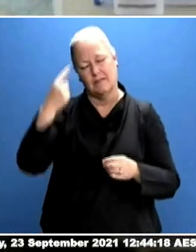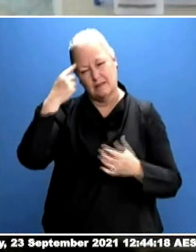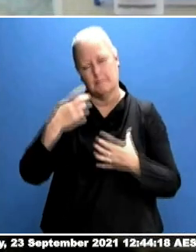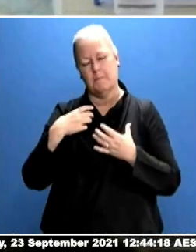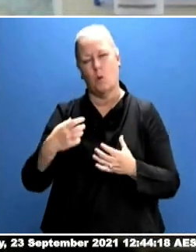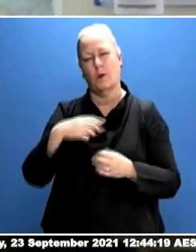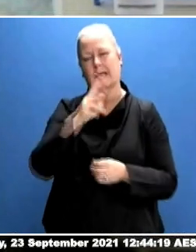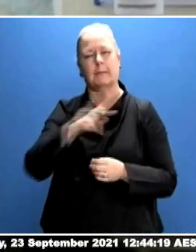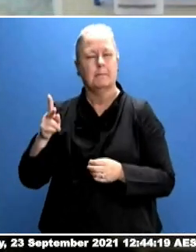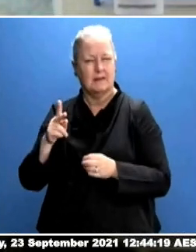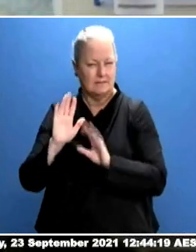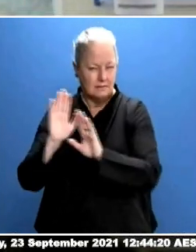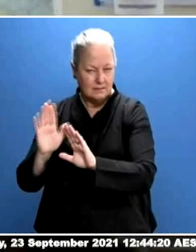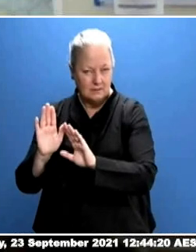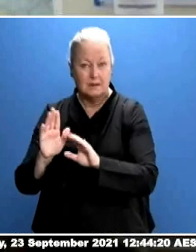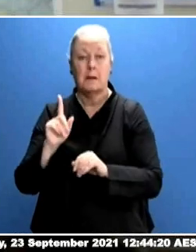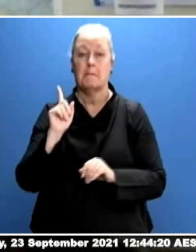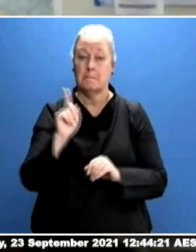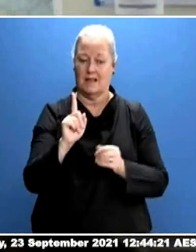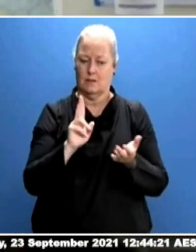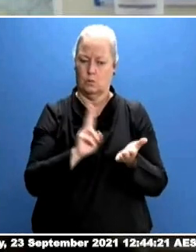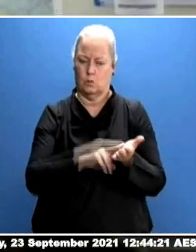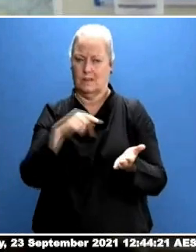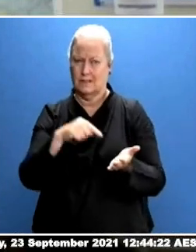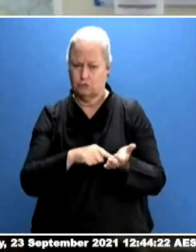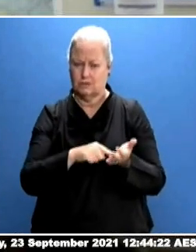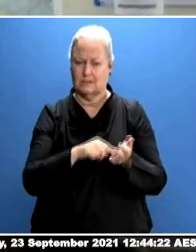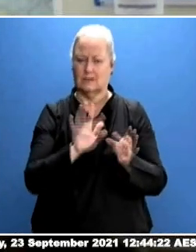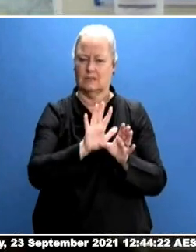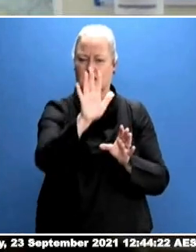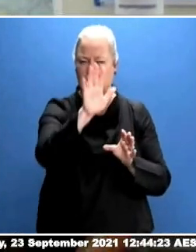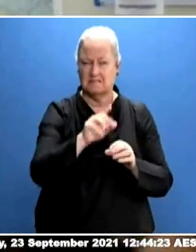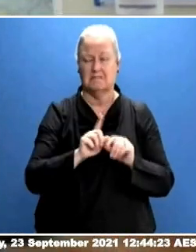in the Territory where we're talking about, quite often, kids that are known